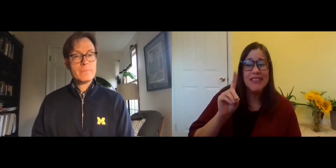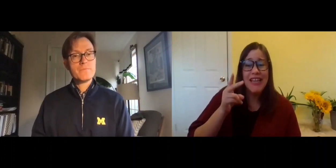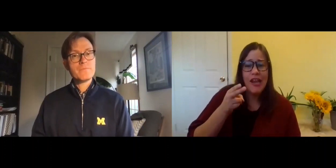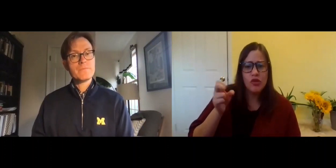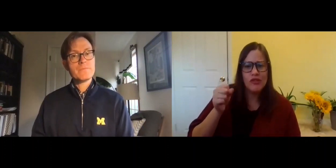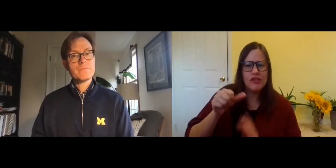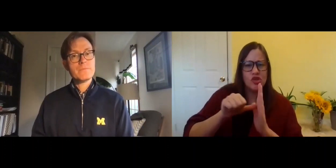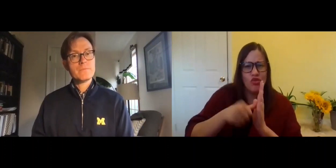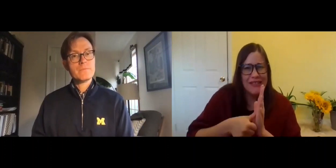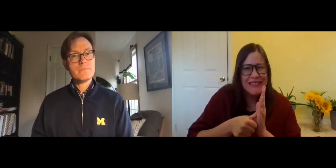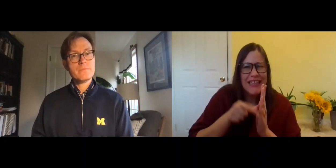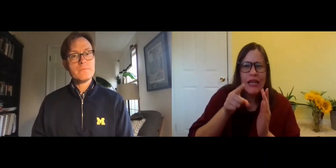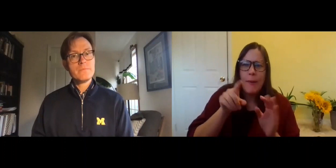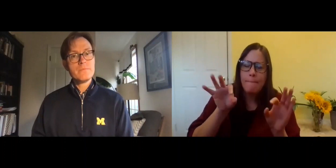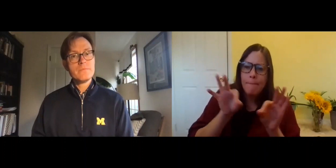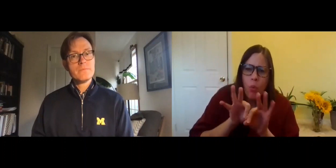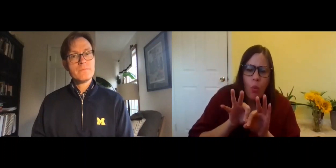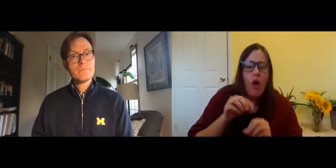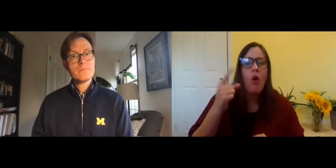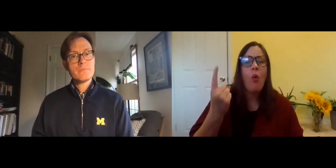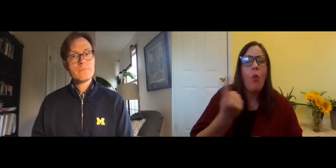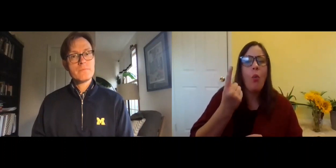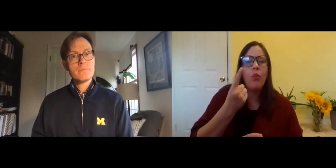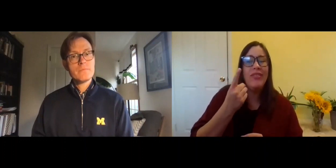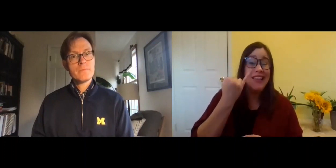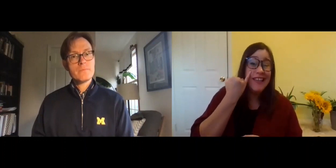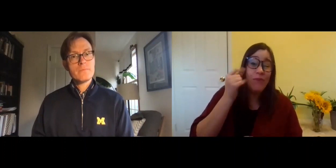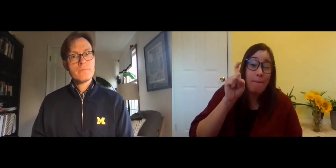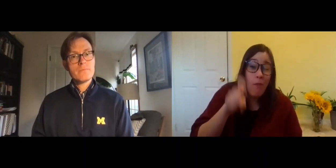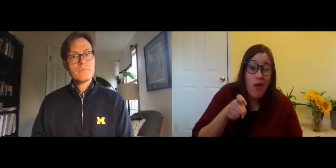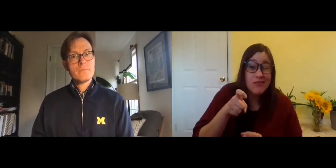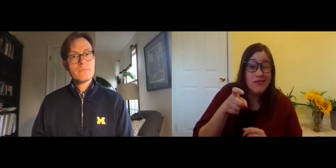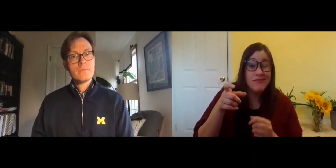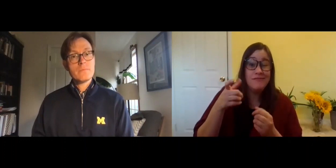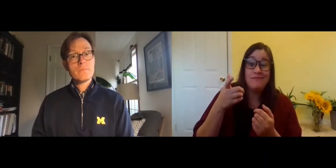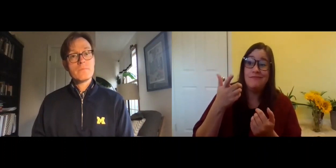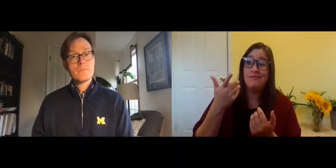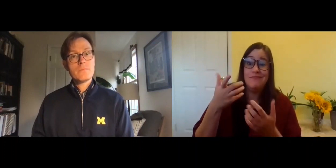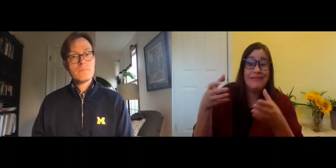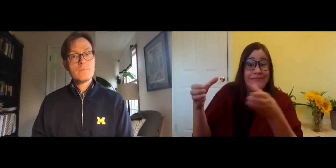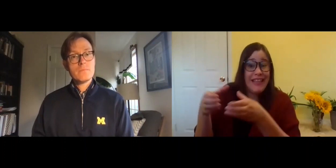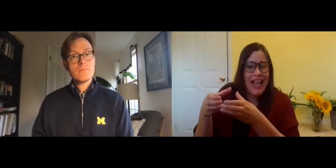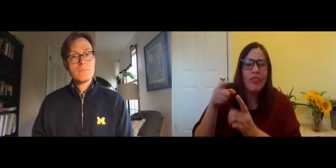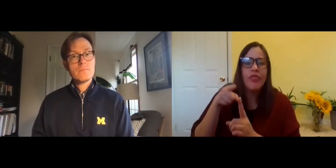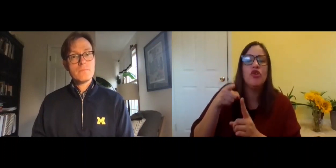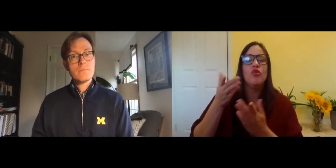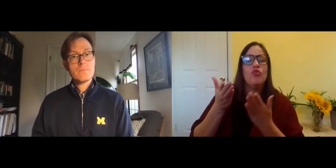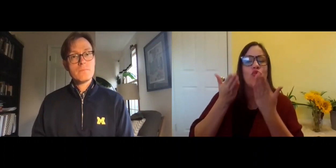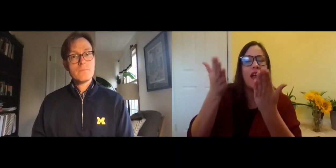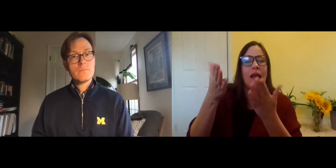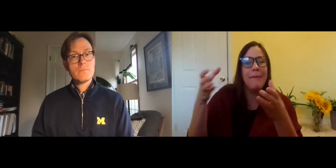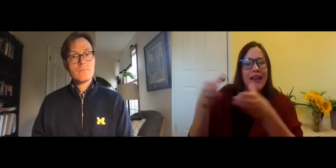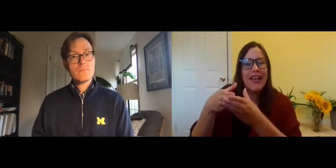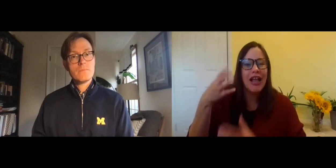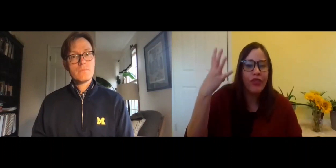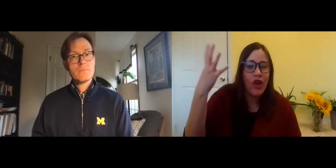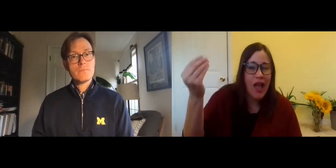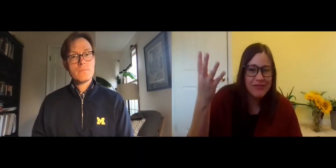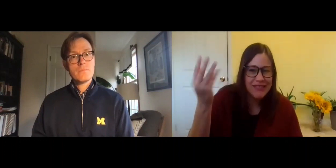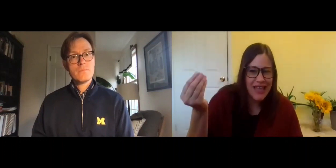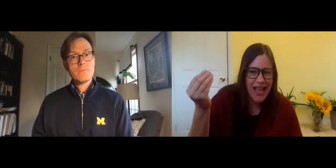Now, why is MDHHS stressing the importance of it is best to only get together outside